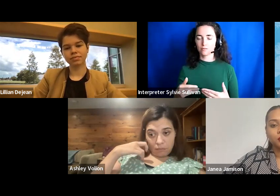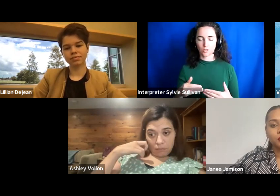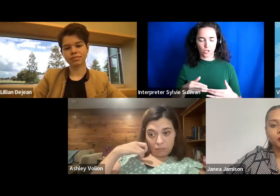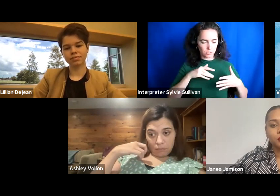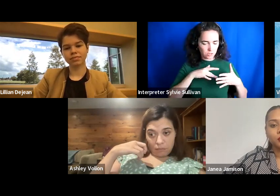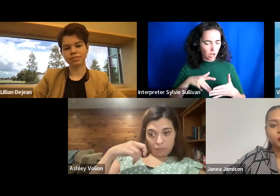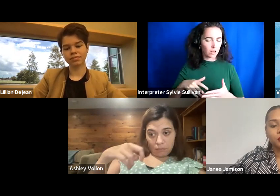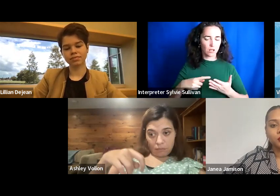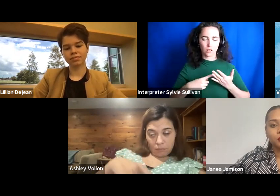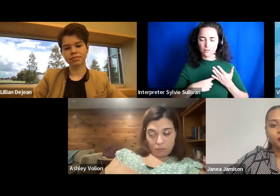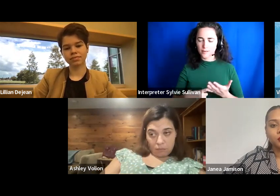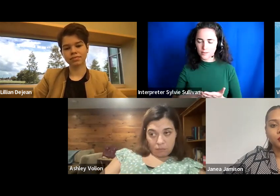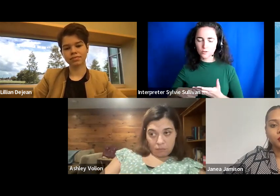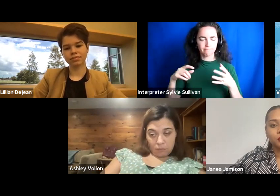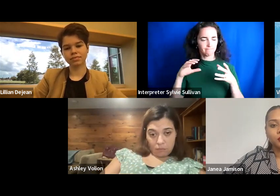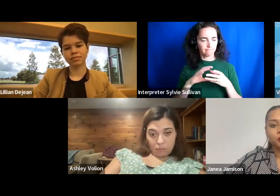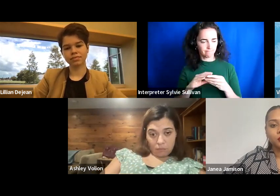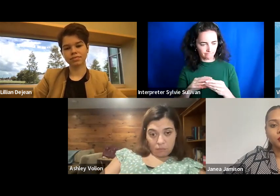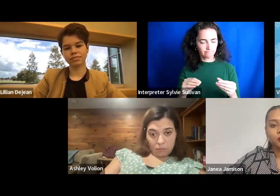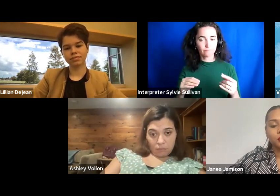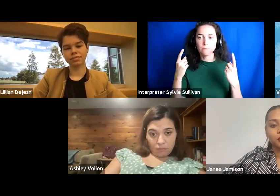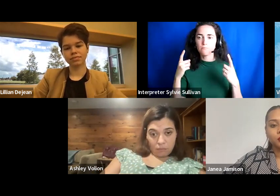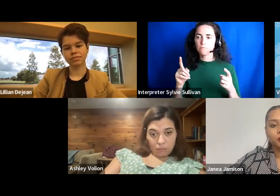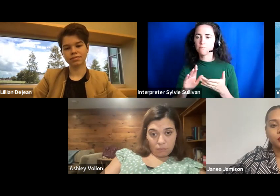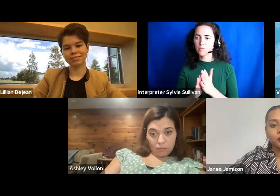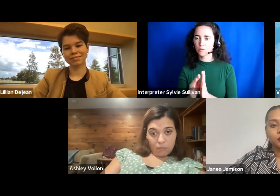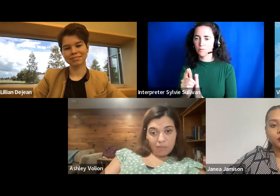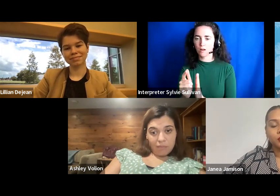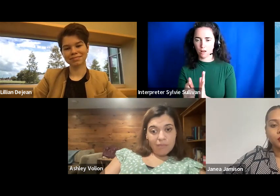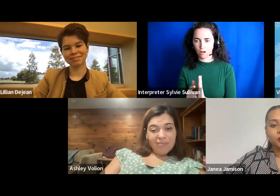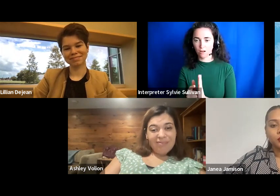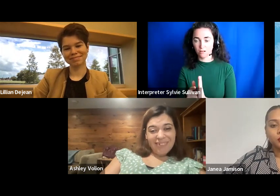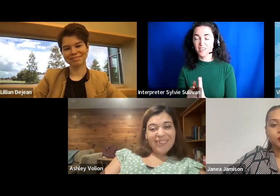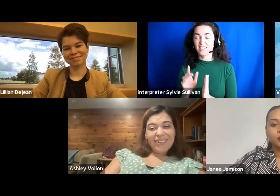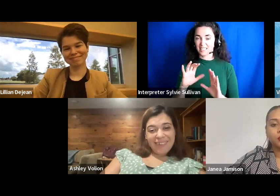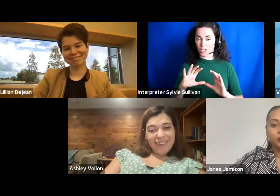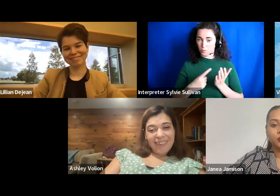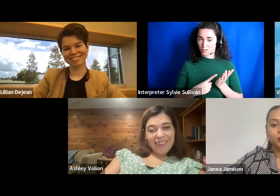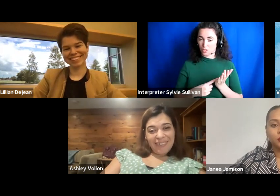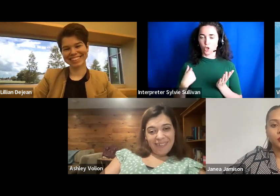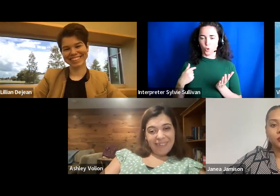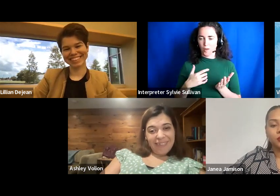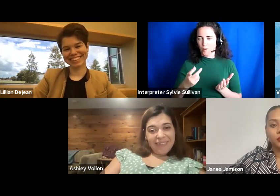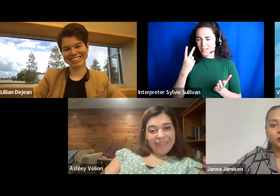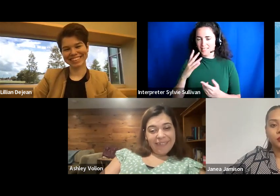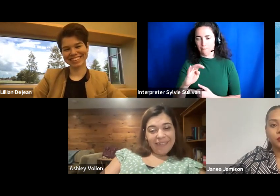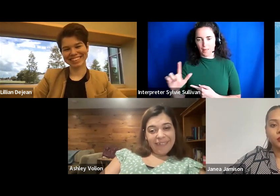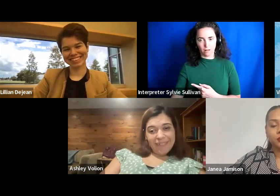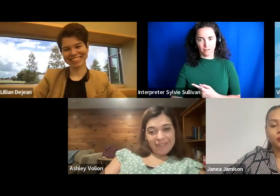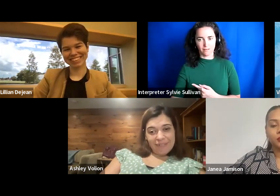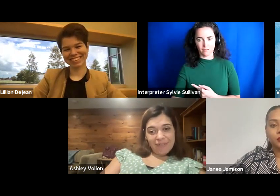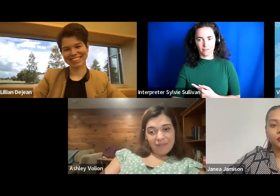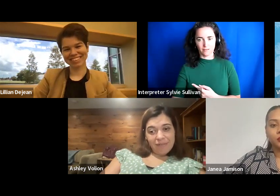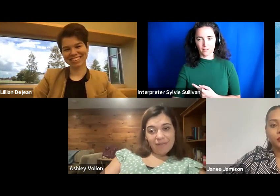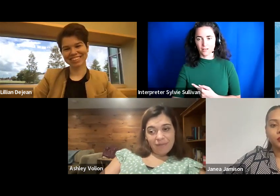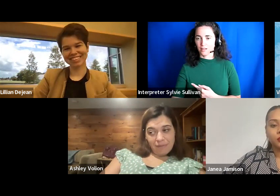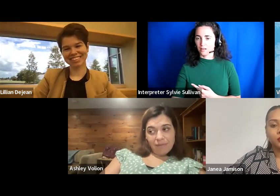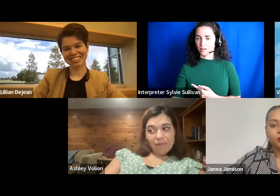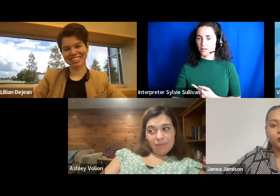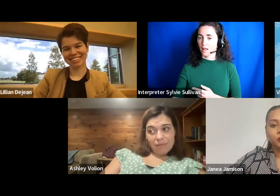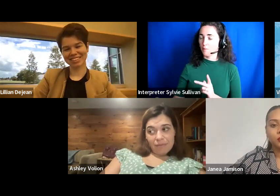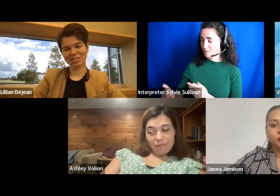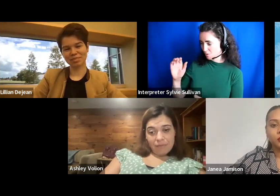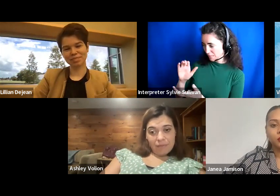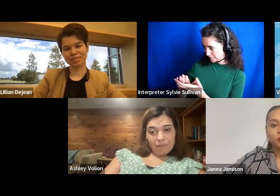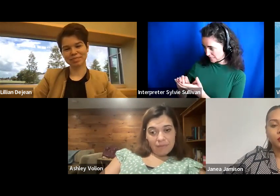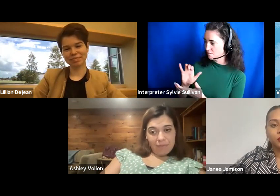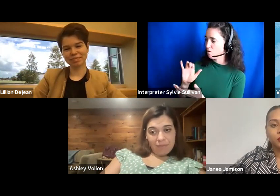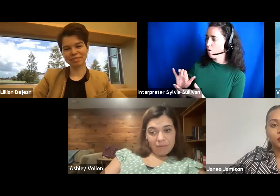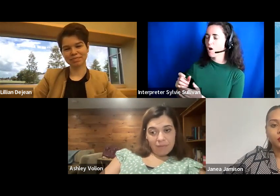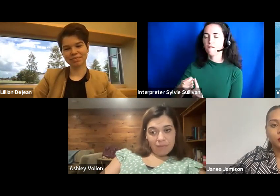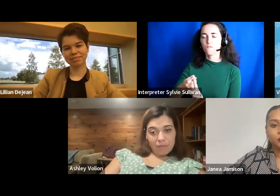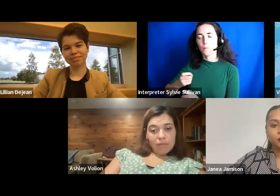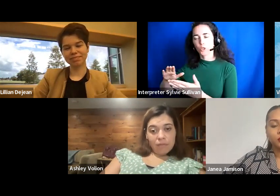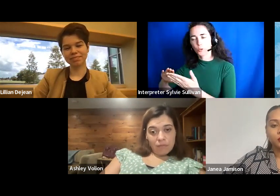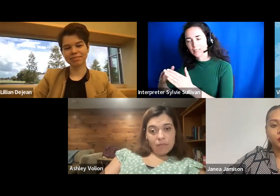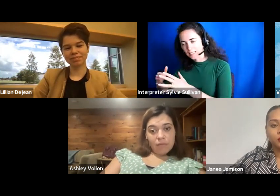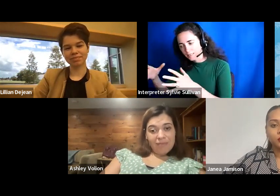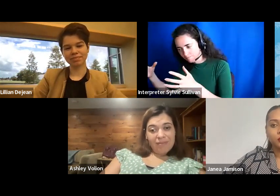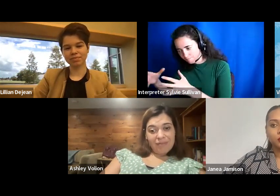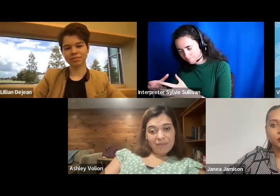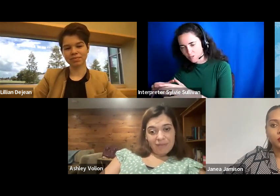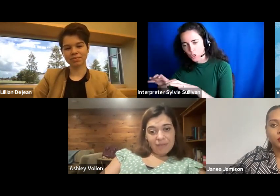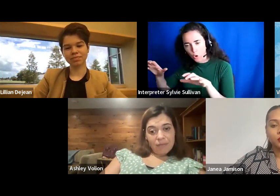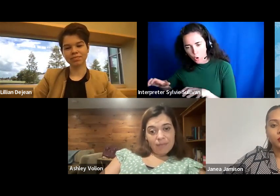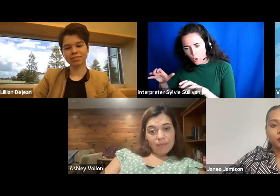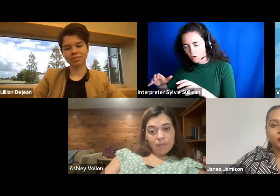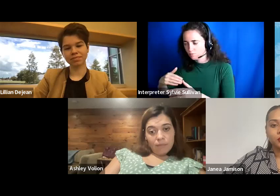discourse and the actual lot I want like we want bills coming out of this that are going to be viable, that have buy in that come from the kind of community and organizing a movement building that a process.